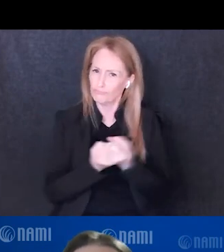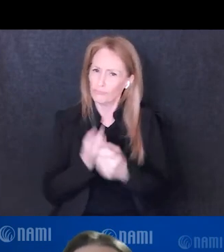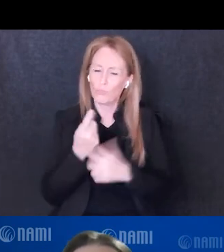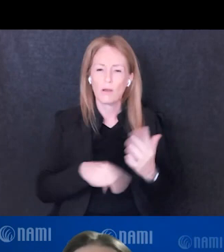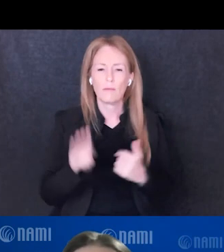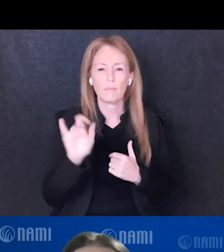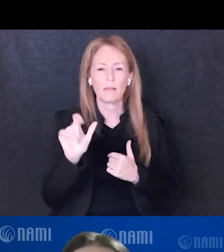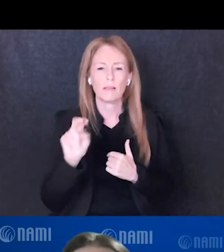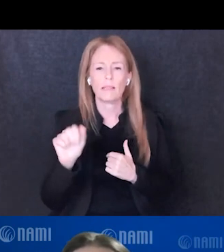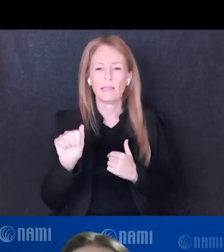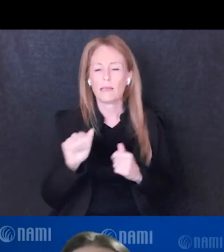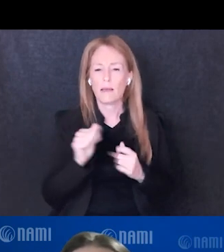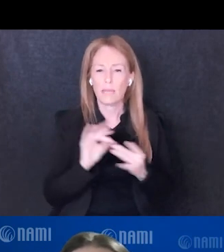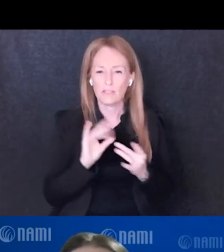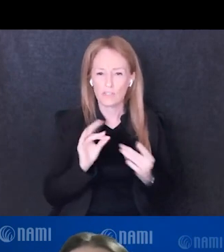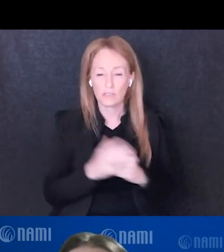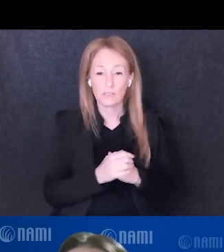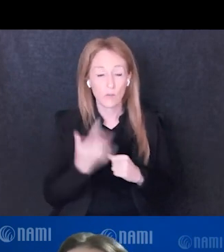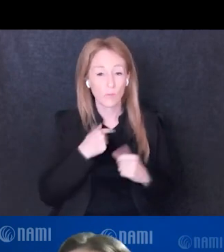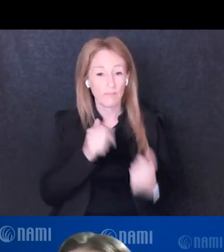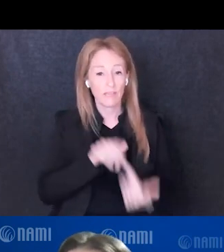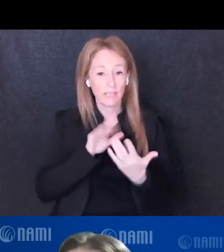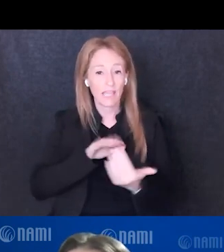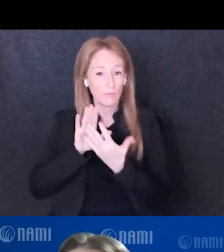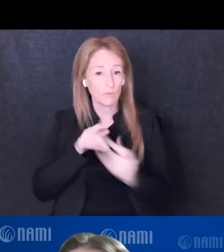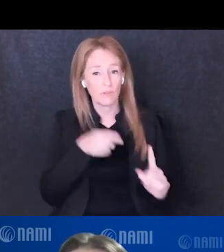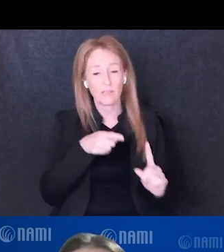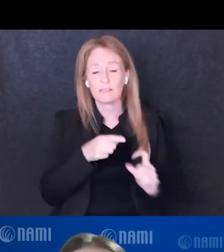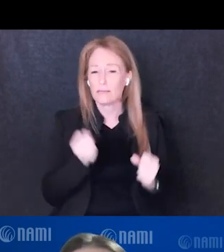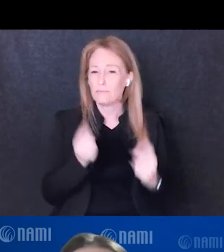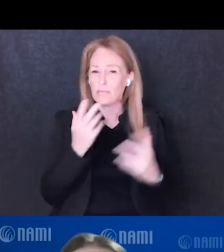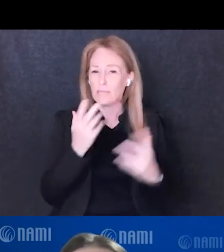WE HAVE RUN INTO THIS IN OUR WORK TO CHANGE CRISIS